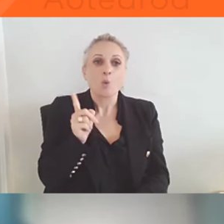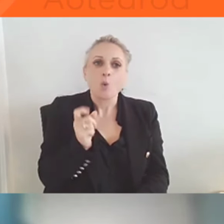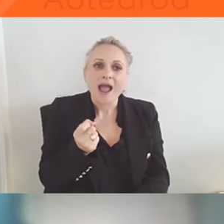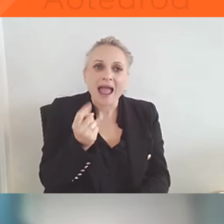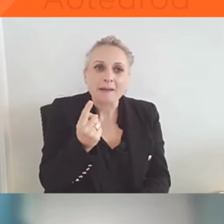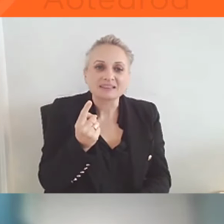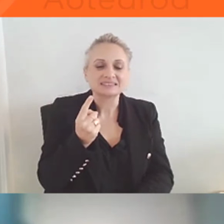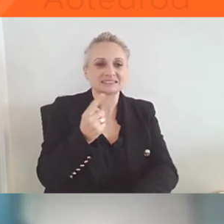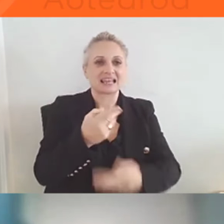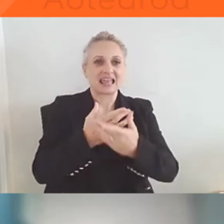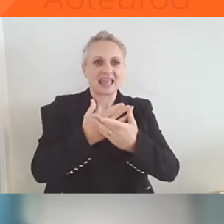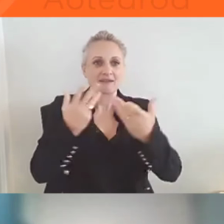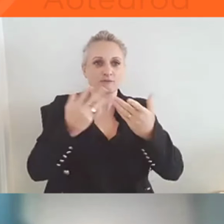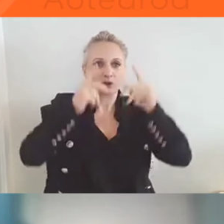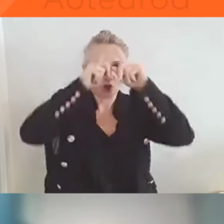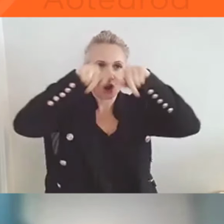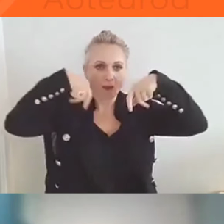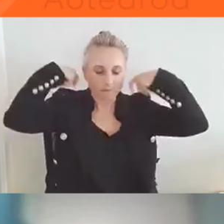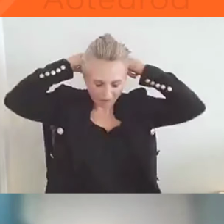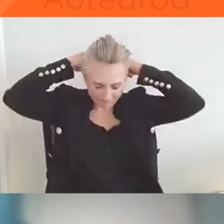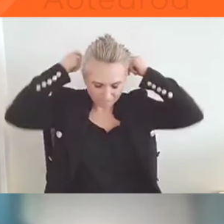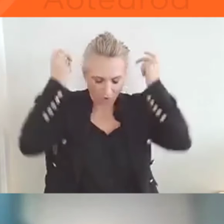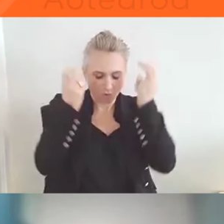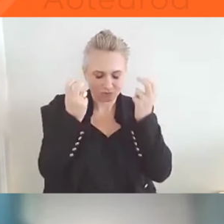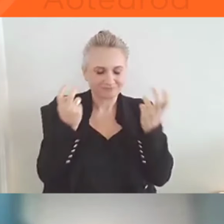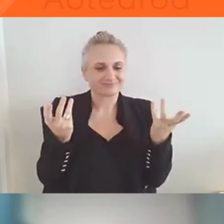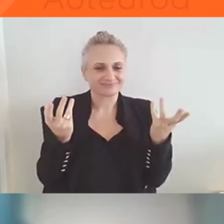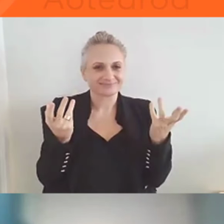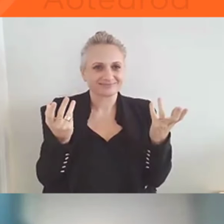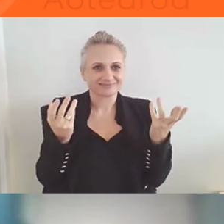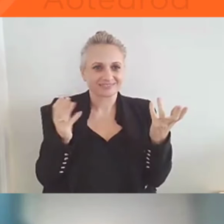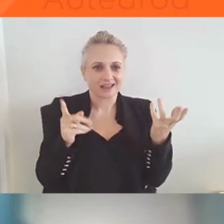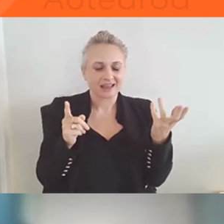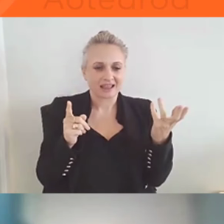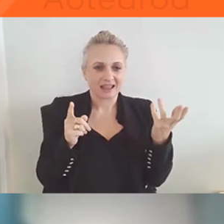students in a blindfold and make them spend two hours like that.